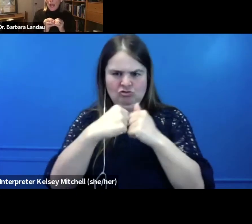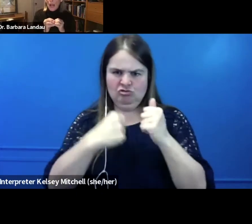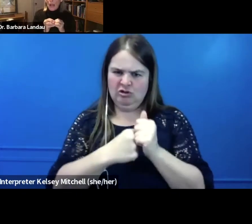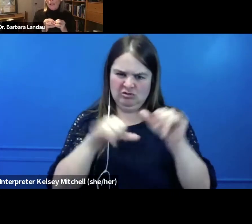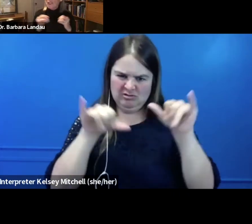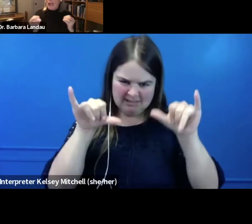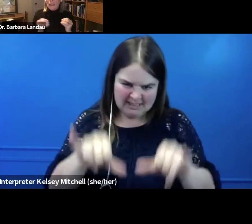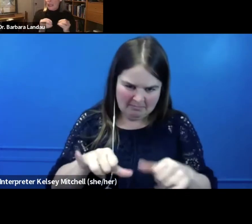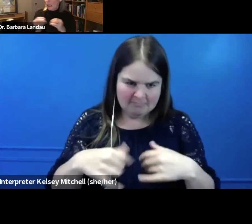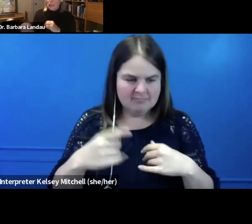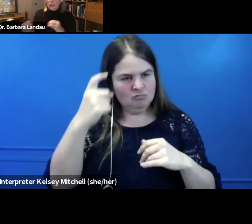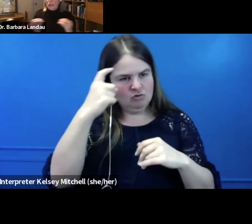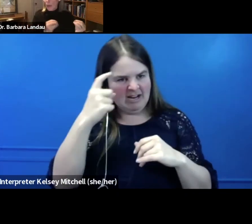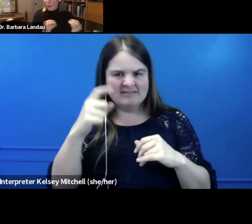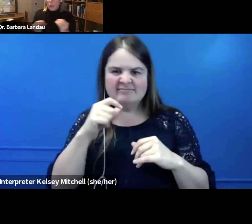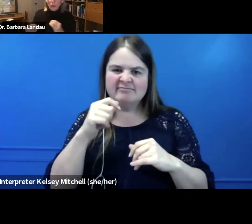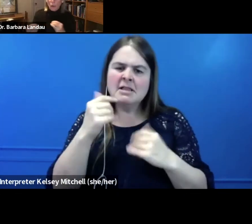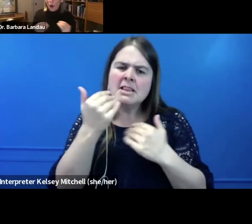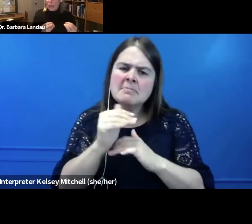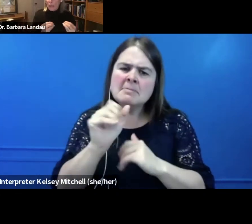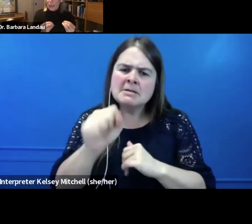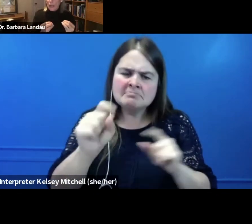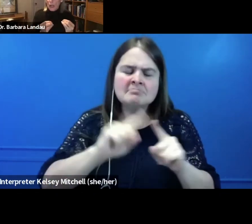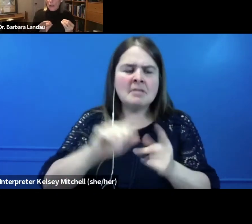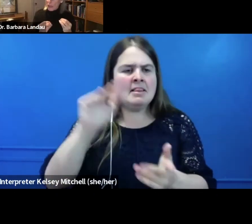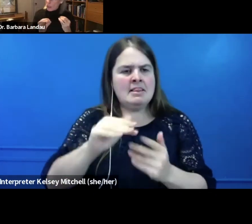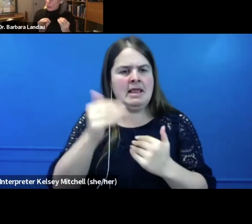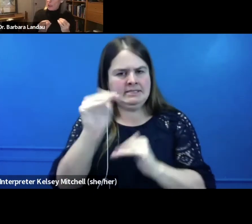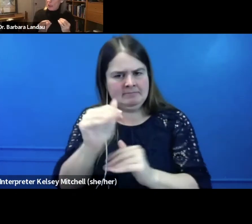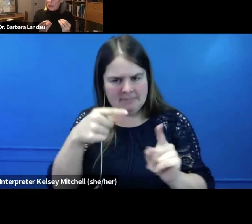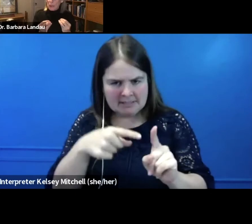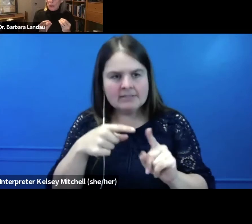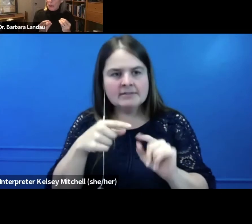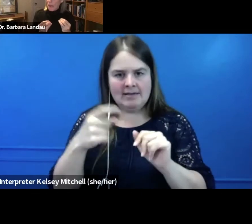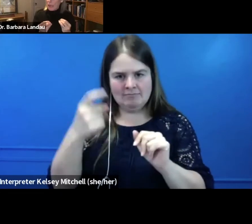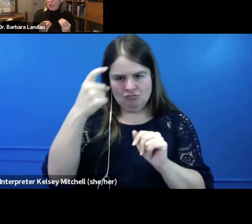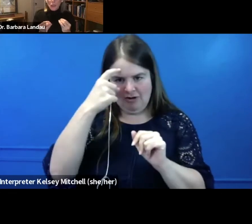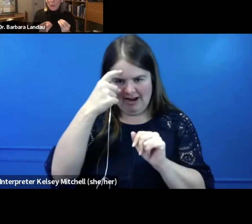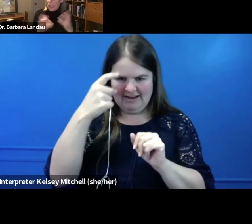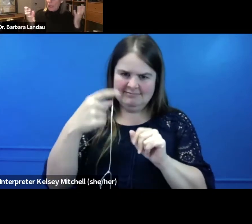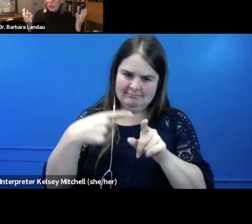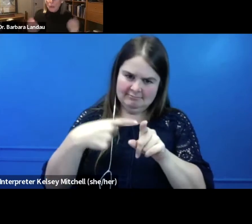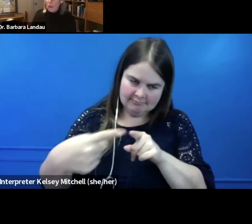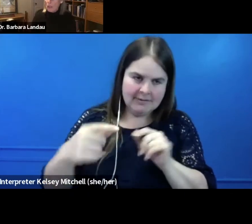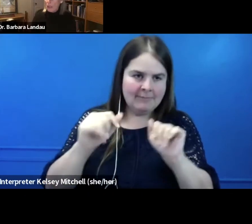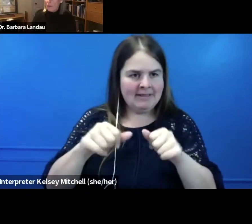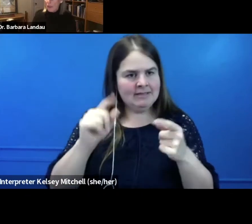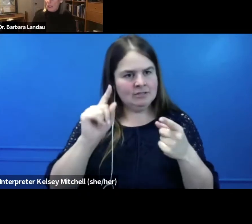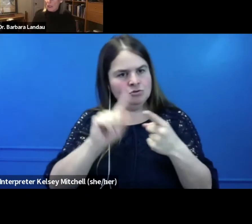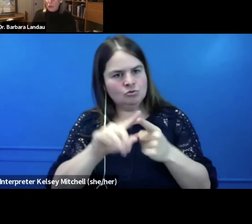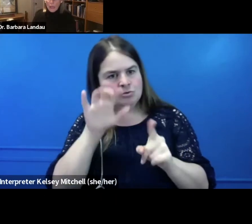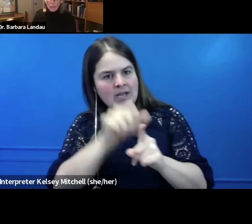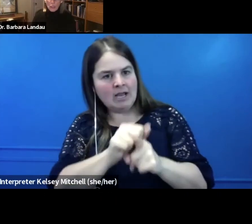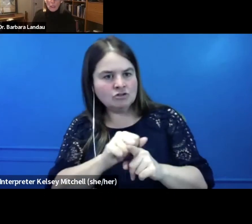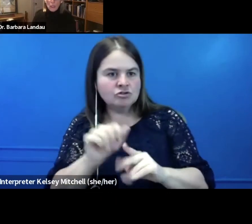and detecting its direction of walking and that's a specialized mechanism they